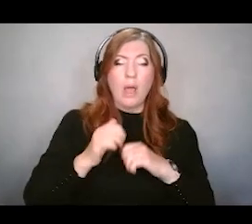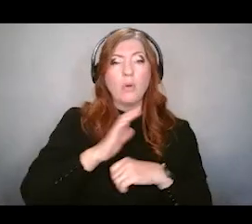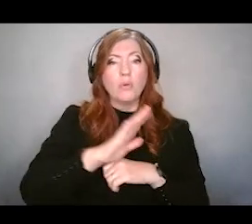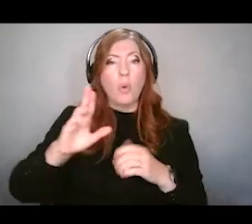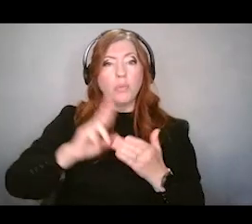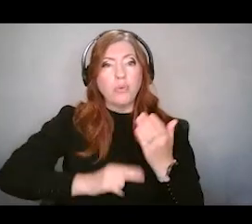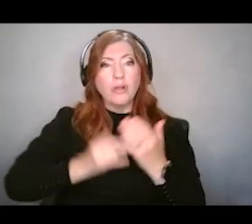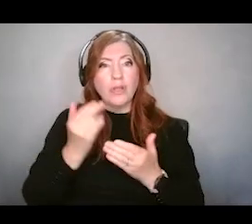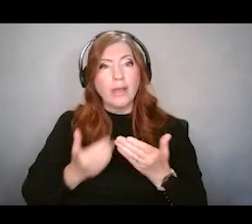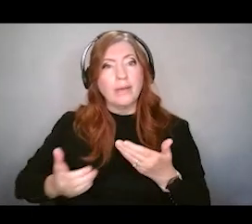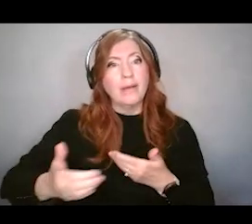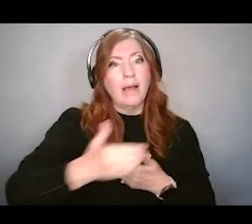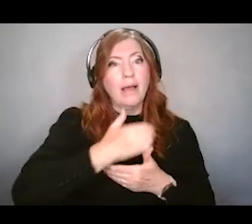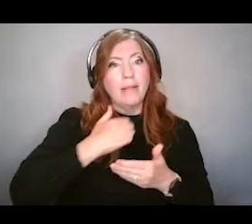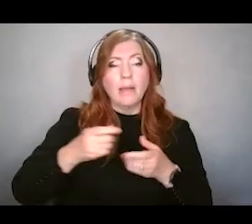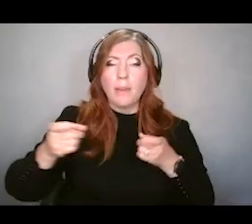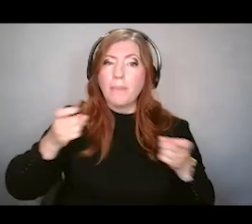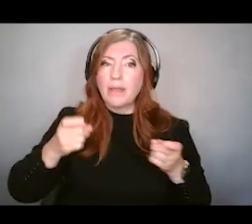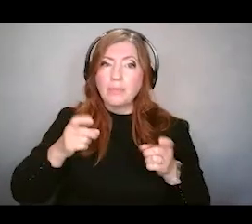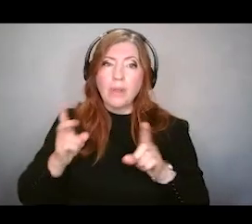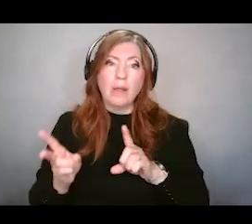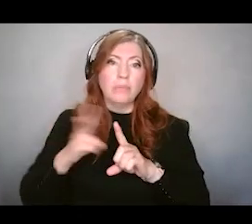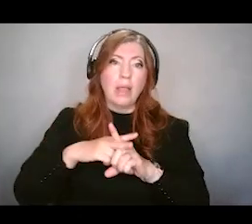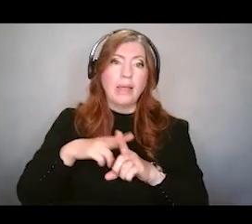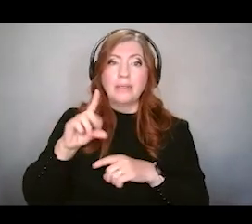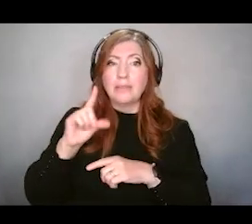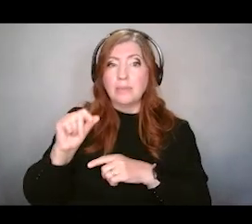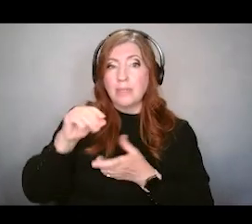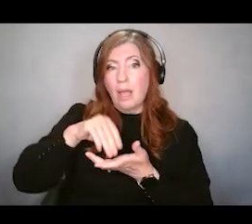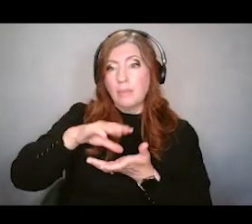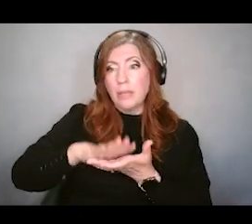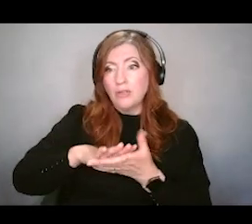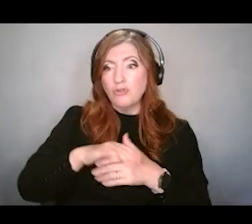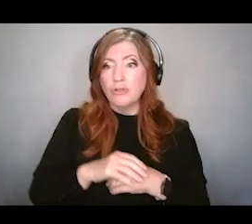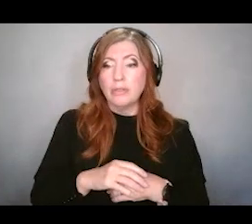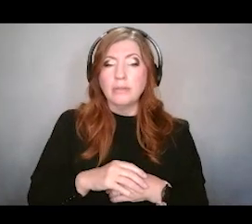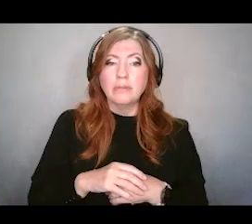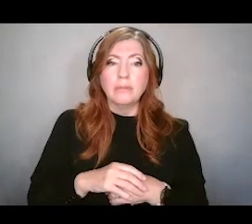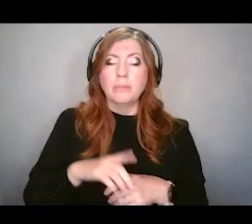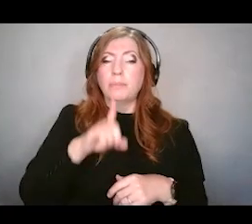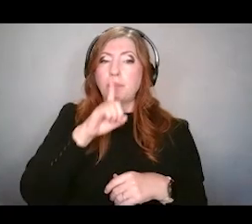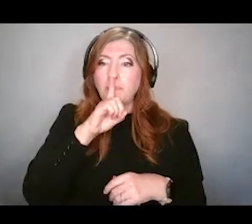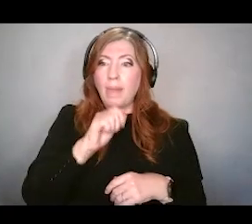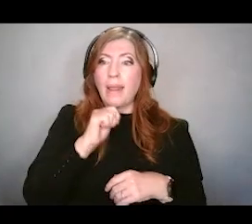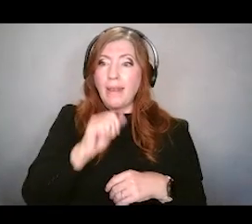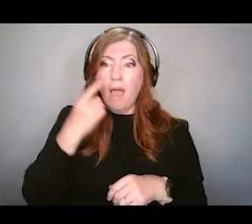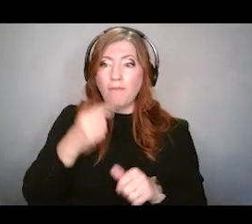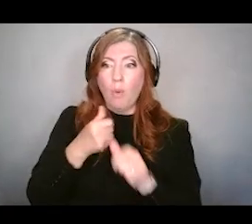manages, and applies disability documentation – not just for compliance, but in ways that